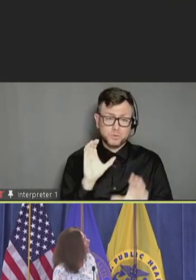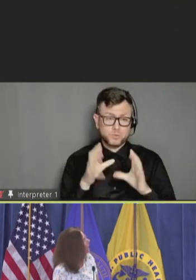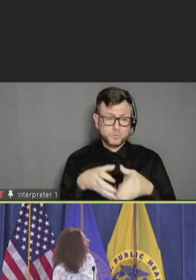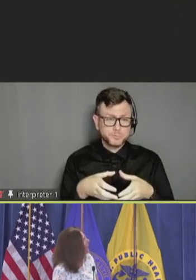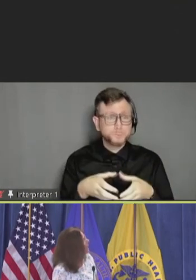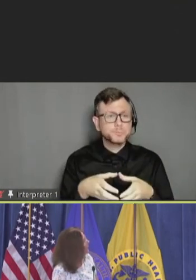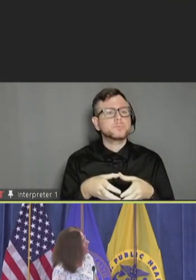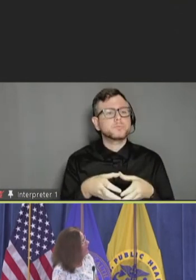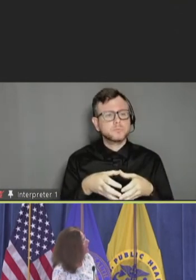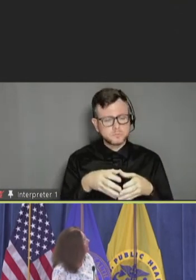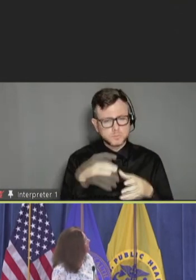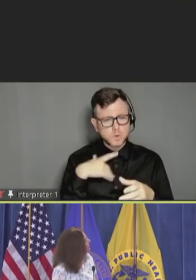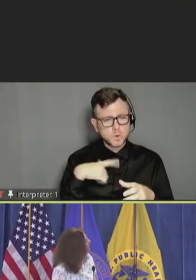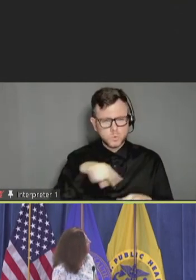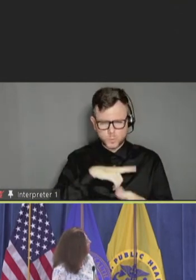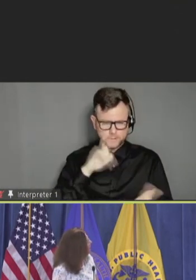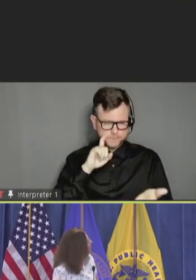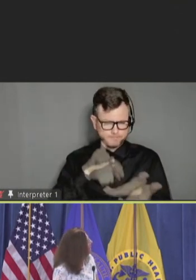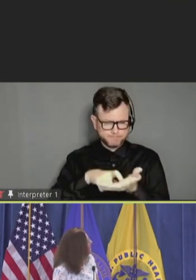we identified post-vaccination.